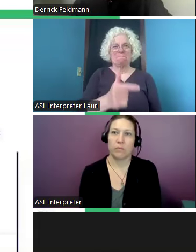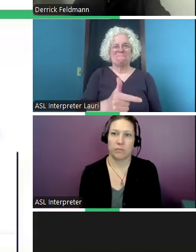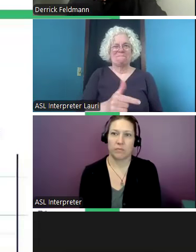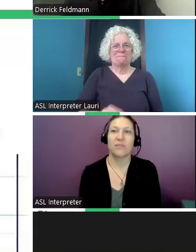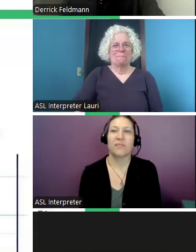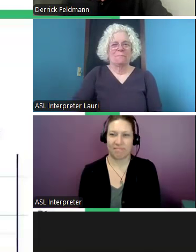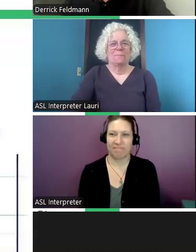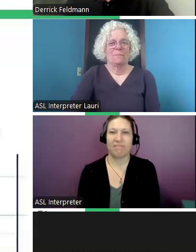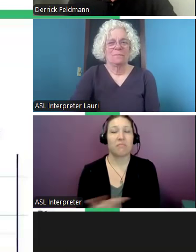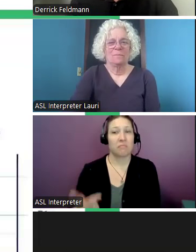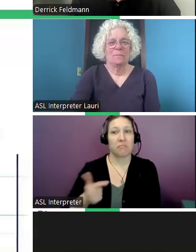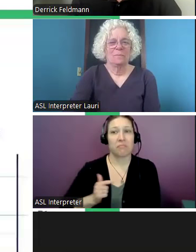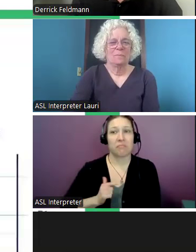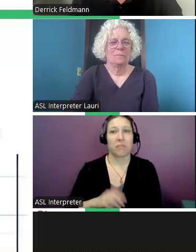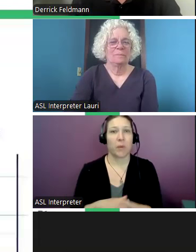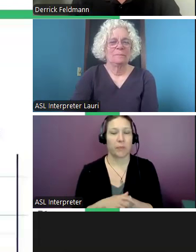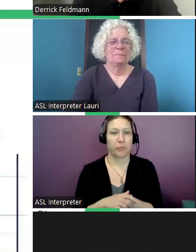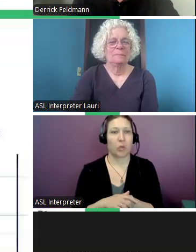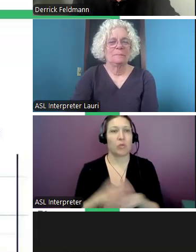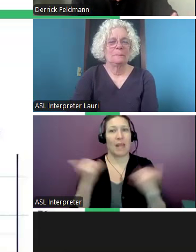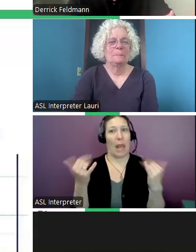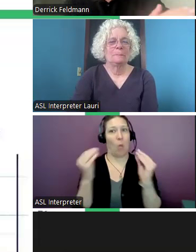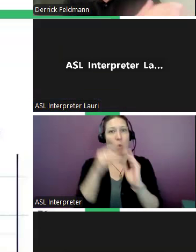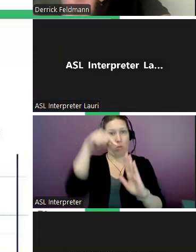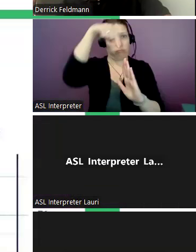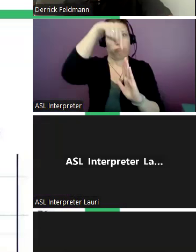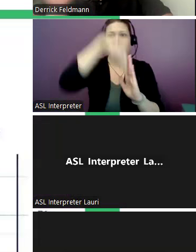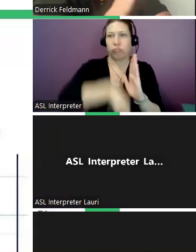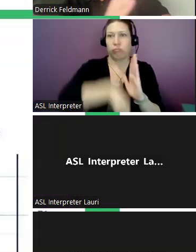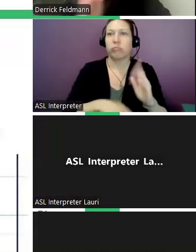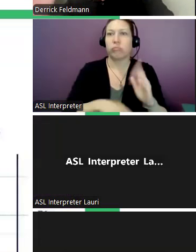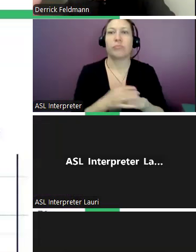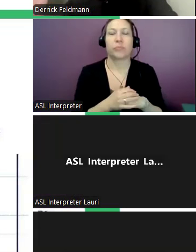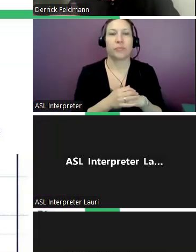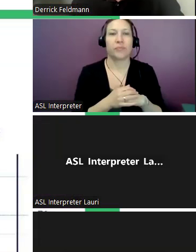In the next slide, we'll dive a little bit further with this, right? So I'm gonna give you the further.